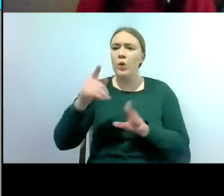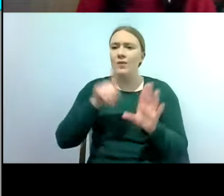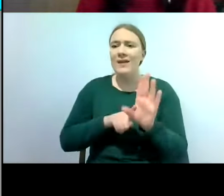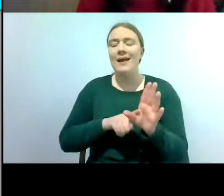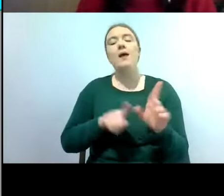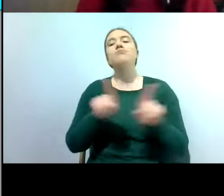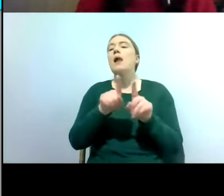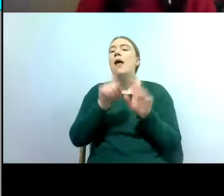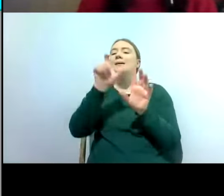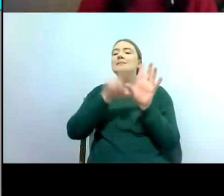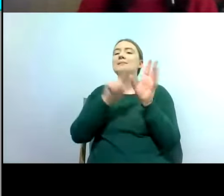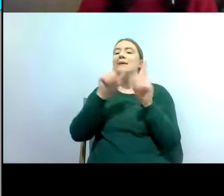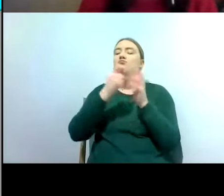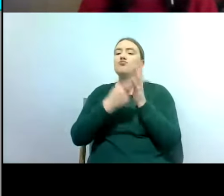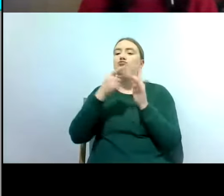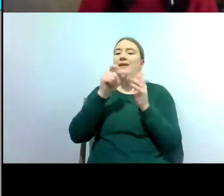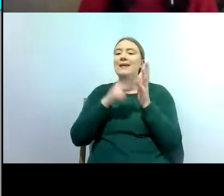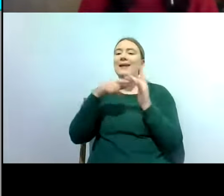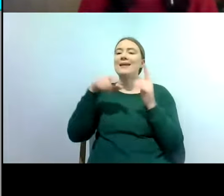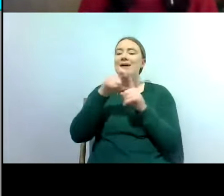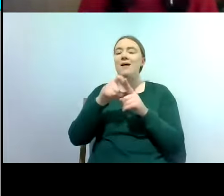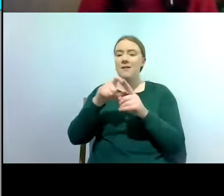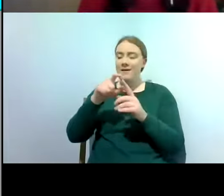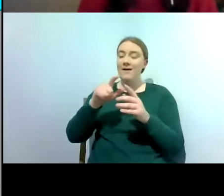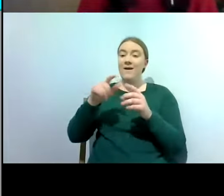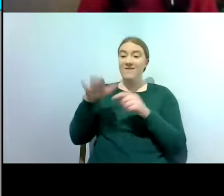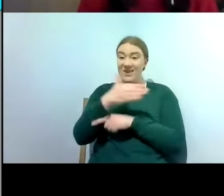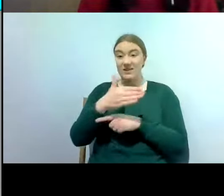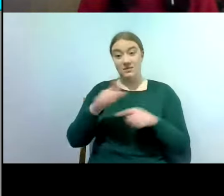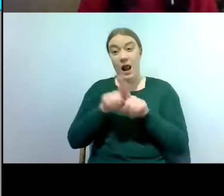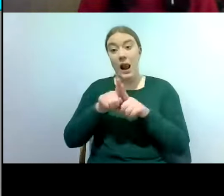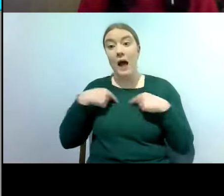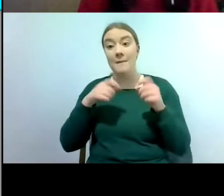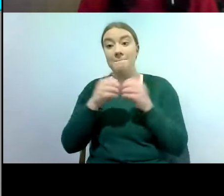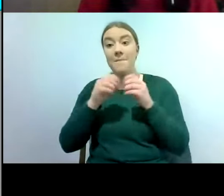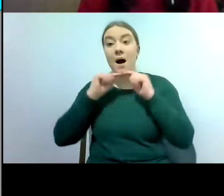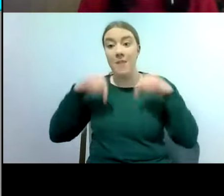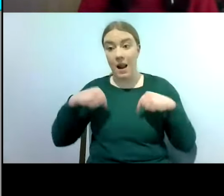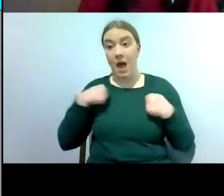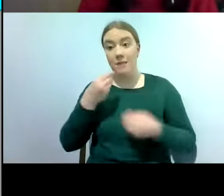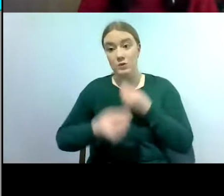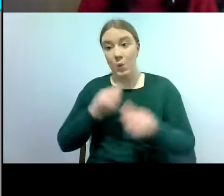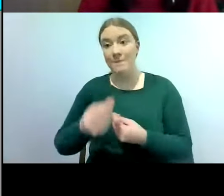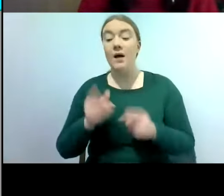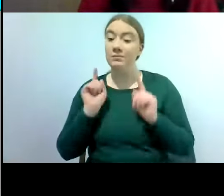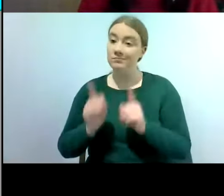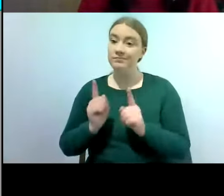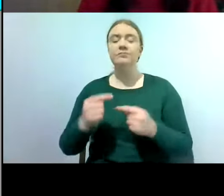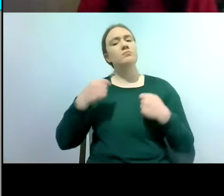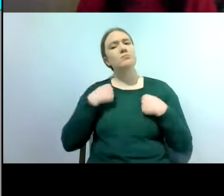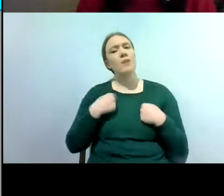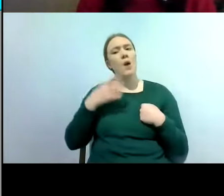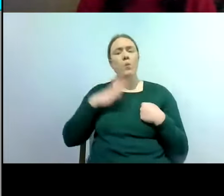family that i'm talking about and i was interested to know if the different barbels so the different